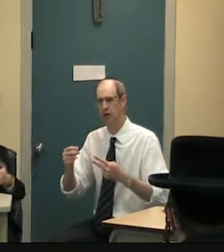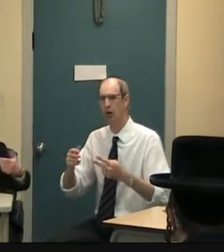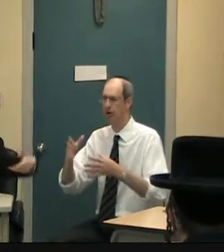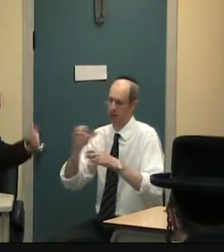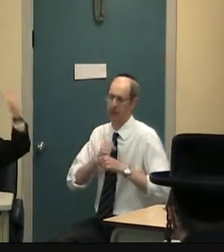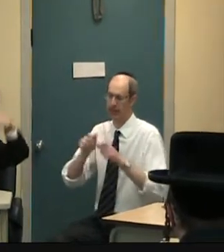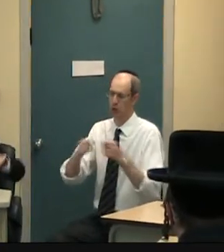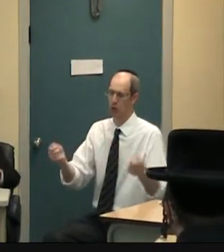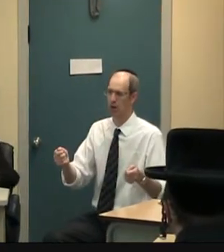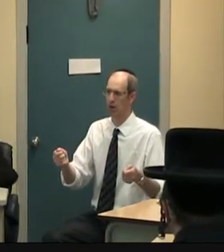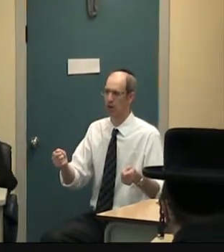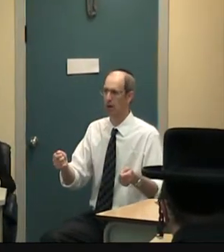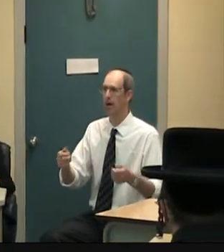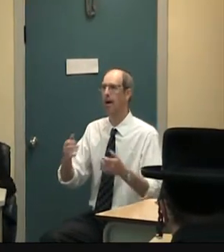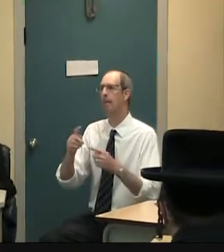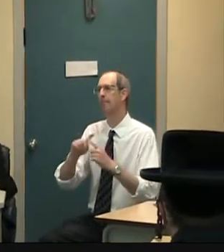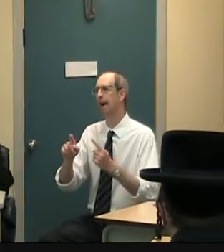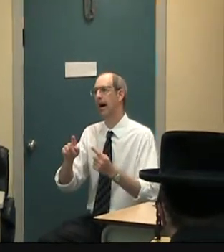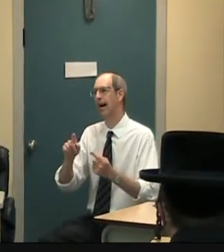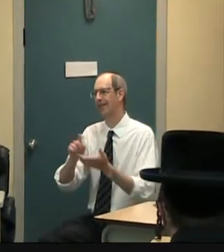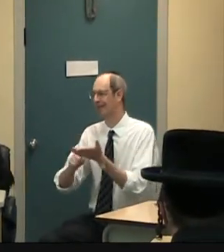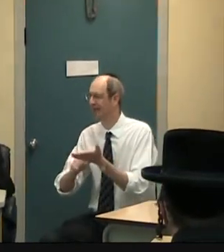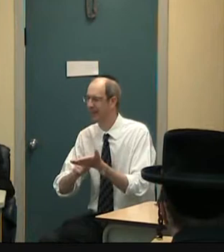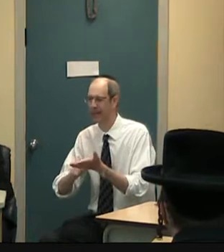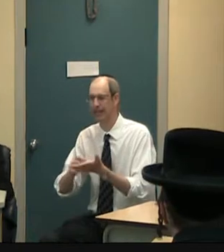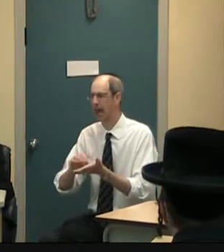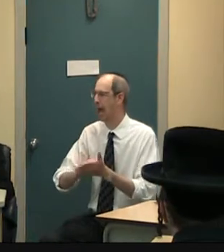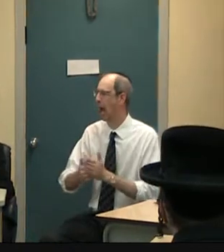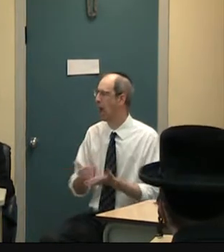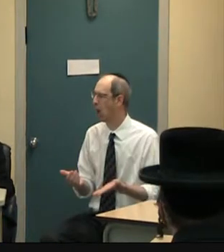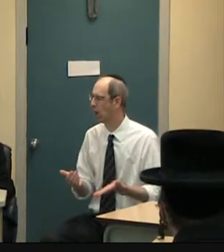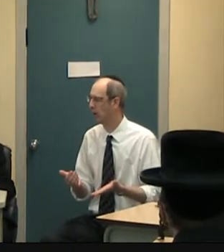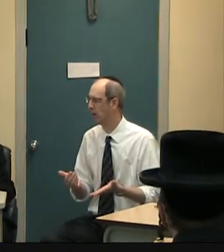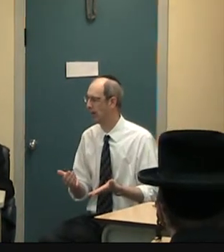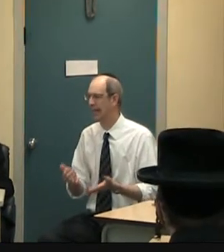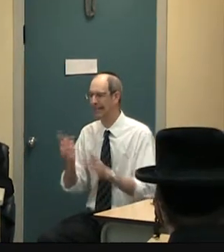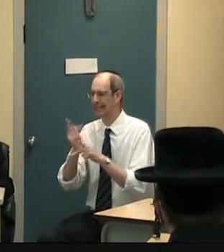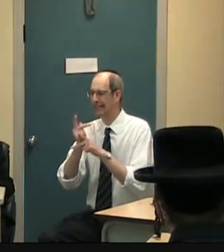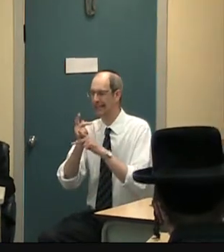how do we go ahead and get around this we get around this by going ahead and staying up all night first night